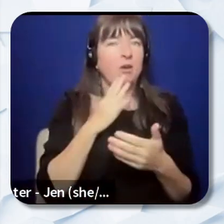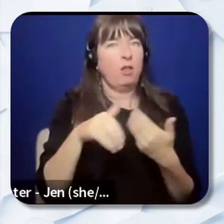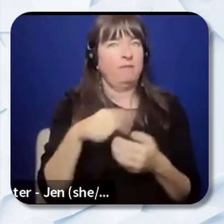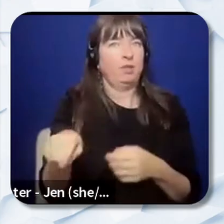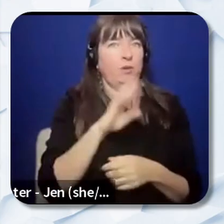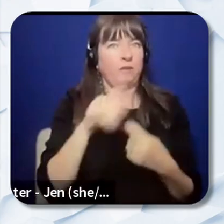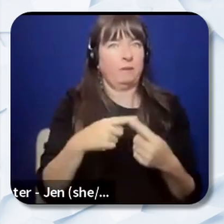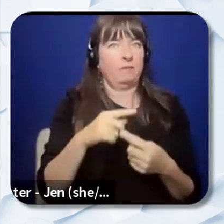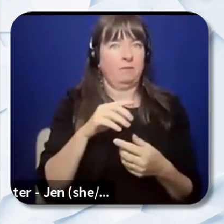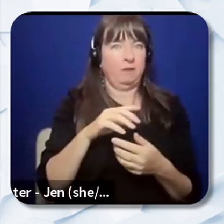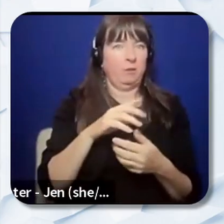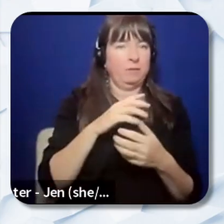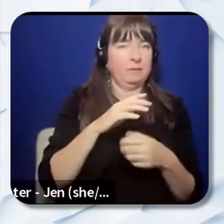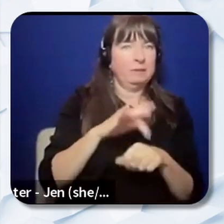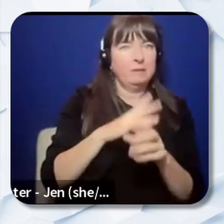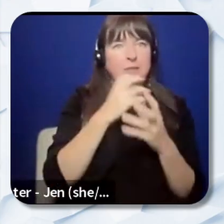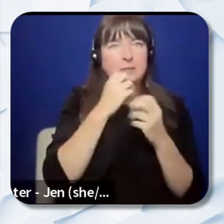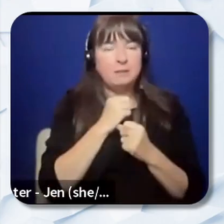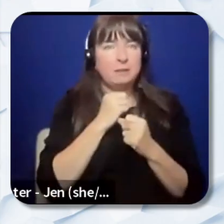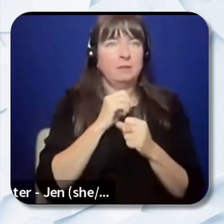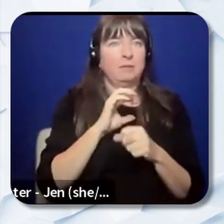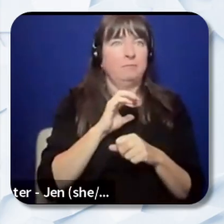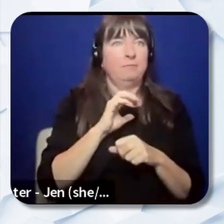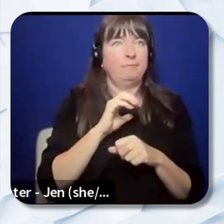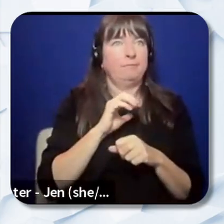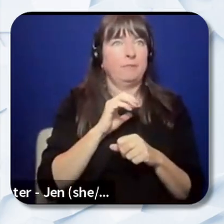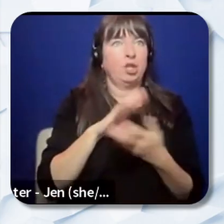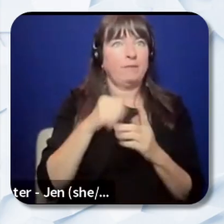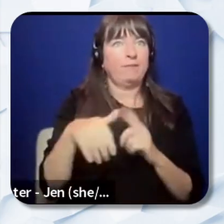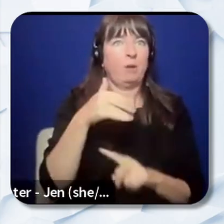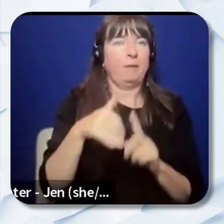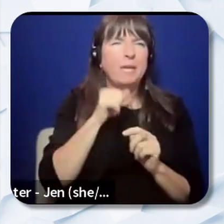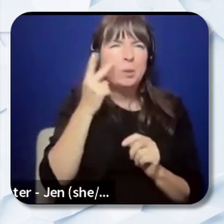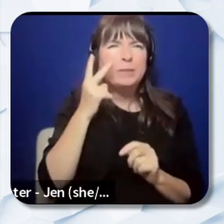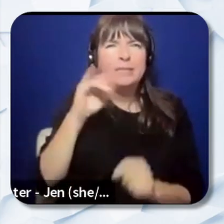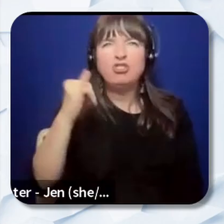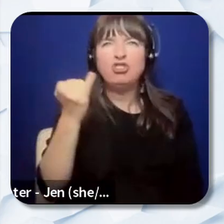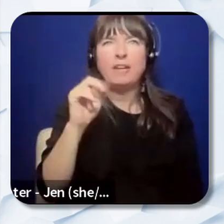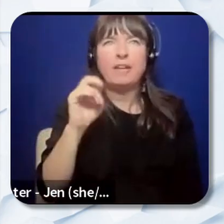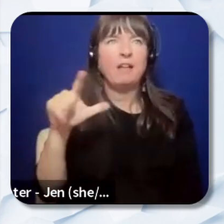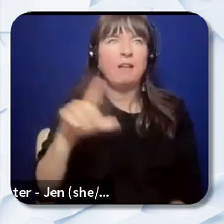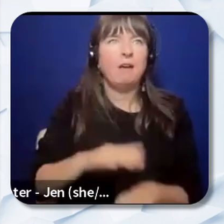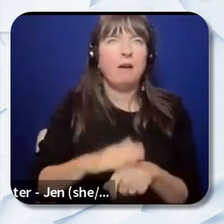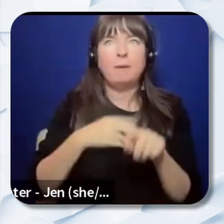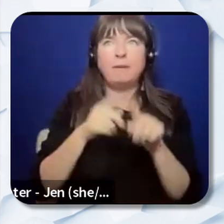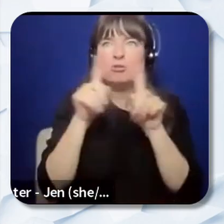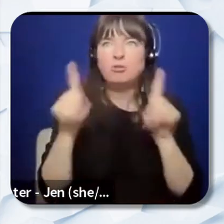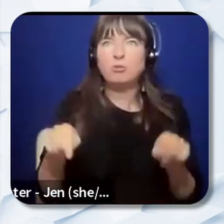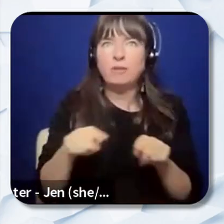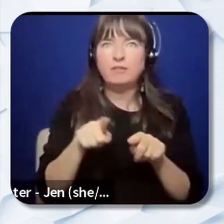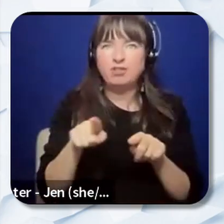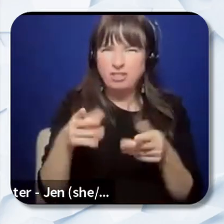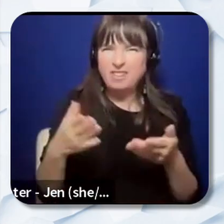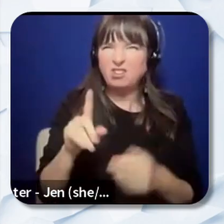supportive through the CLASS tool. I don't see Janelle on my screen. Is she here? Janelle did